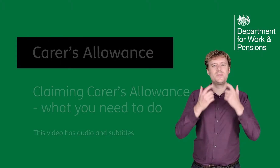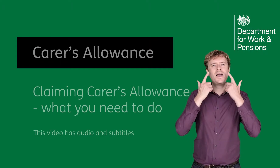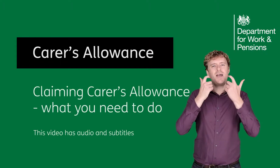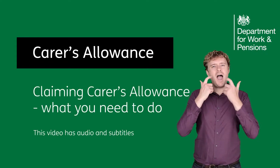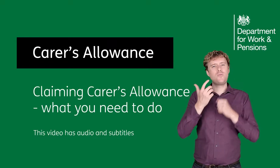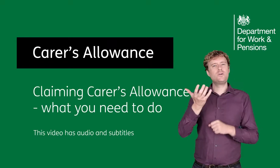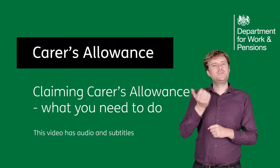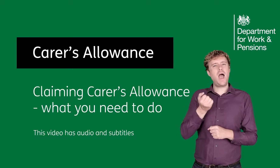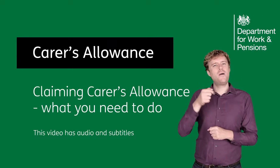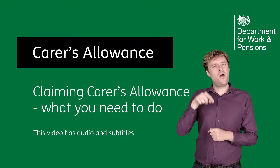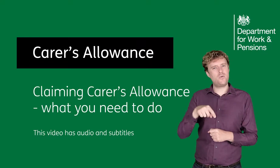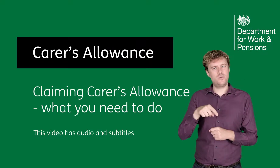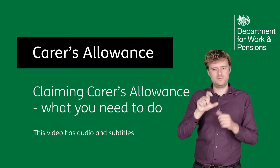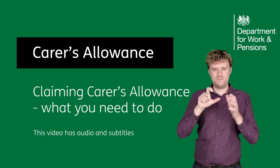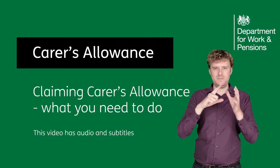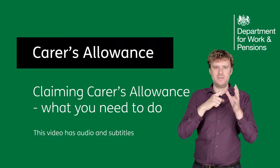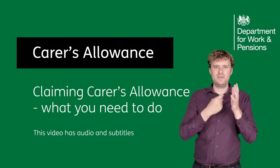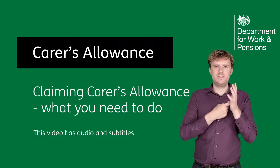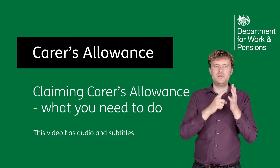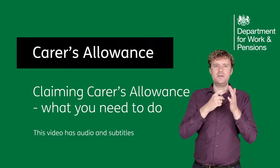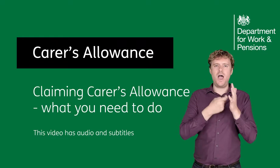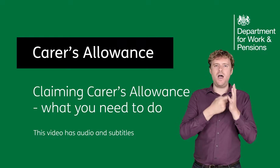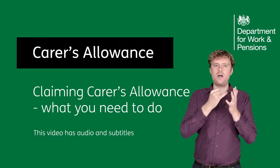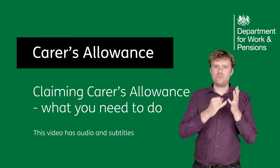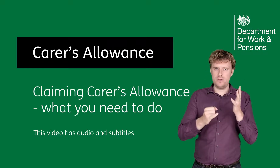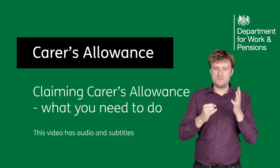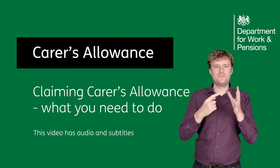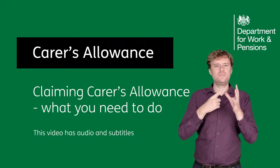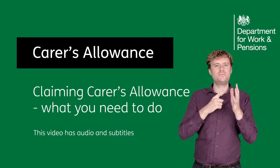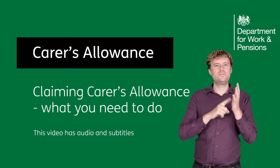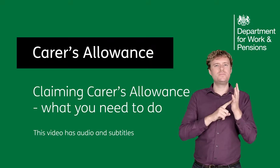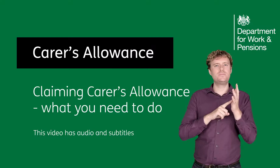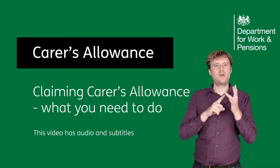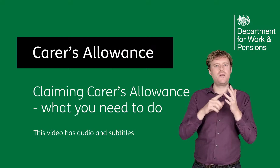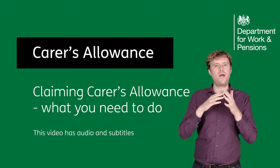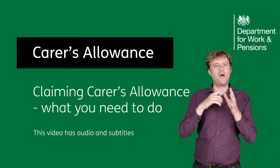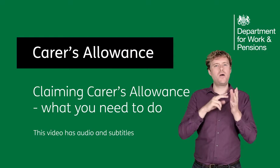Carer's Allowance Claiming Carer's allowance what you need to do.